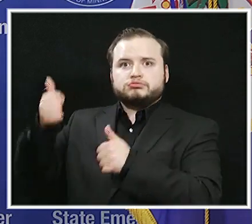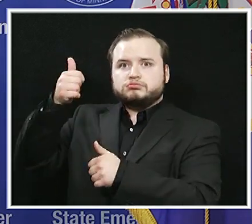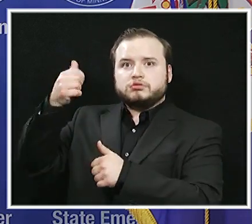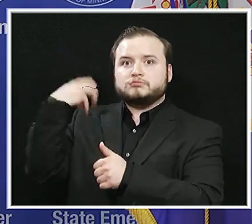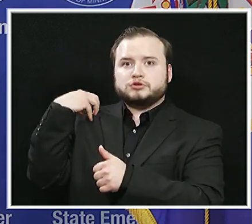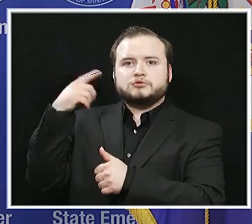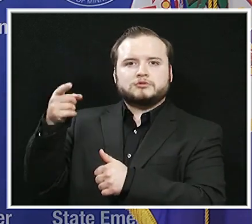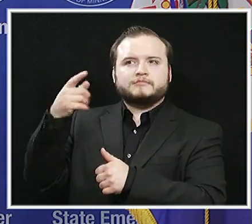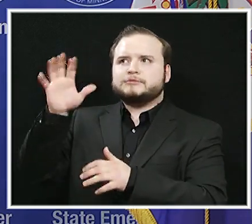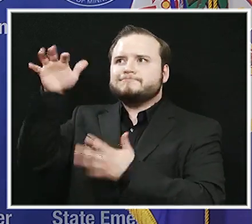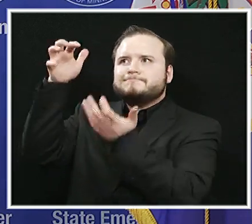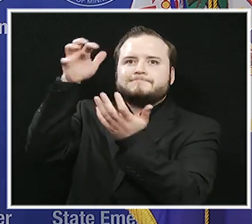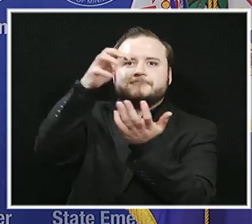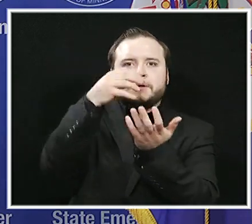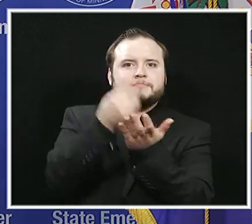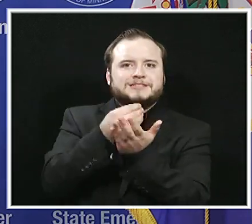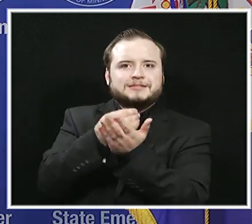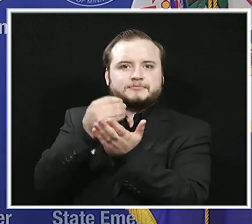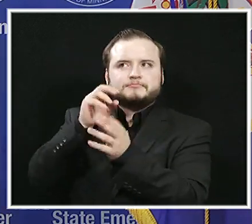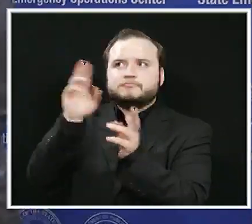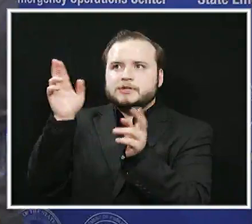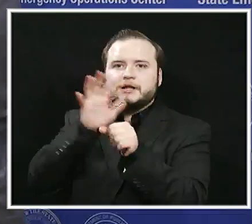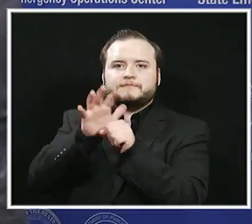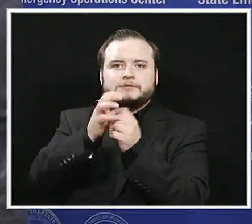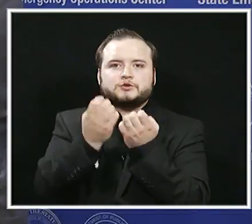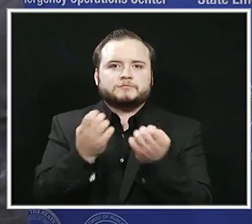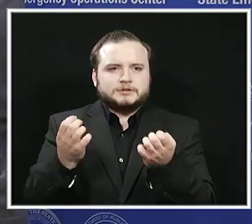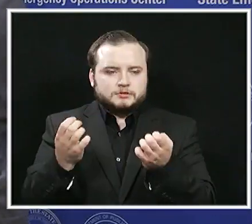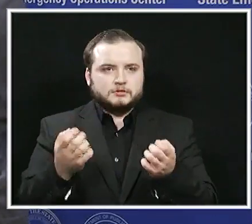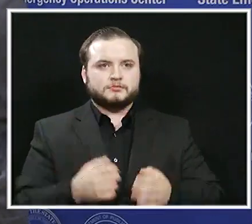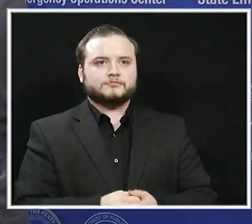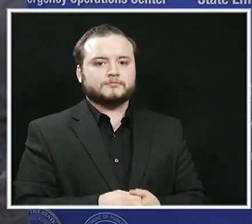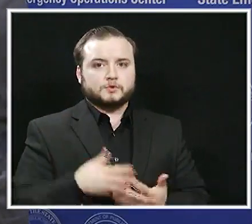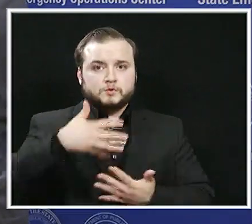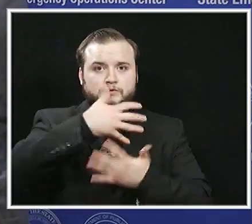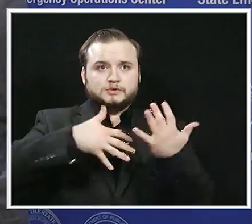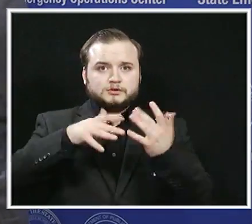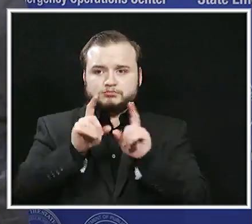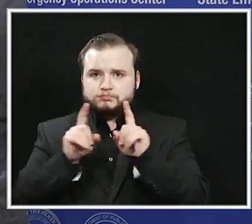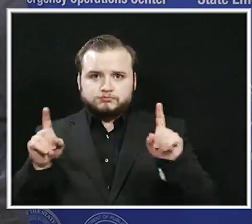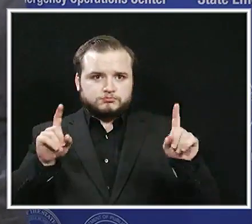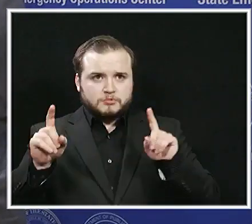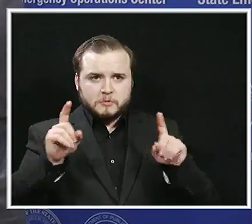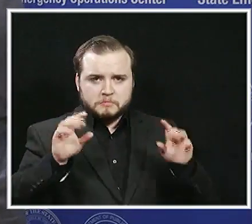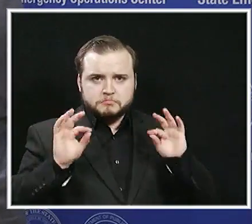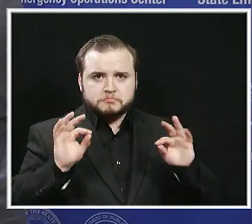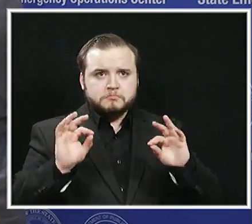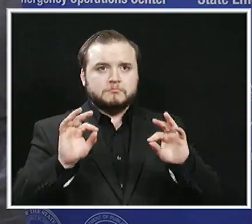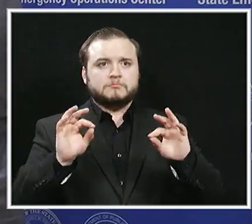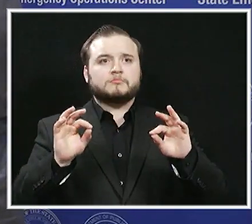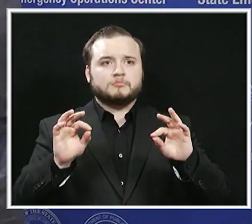hospitals have done, because of what Commissioner Roberts-Davis has done, those are the things we can now answer and say, yes, I think we